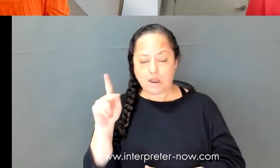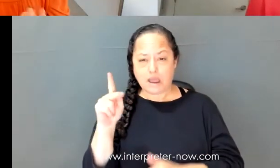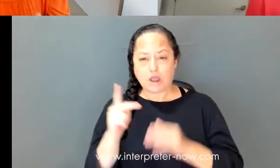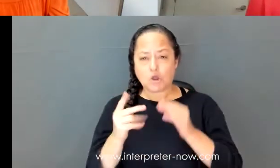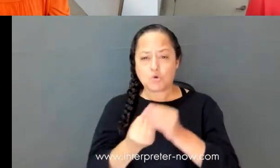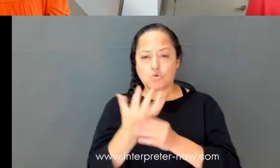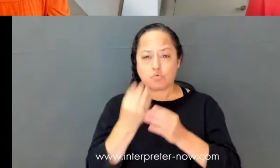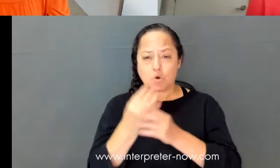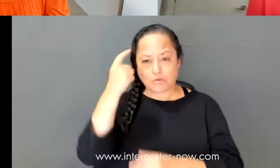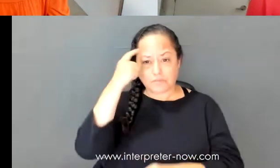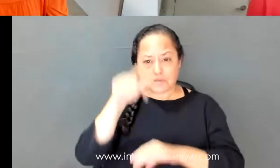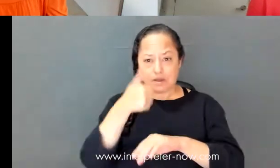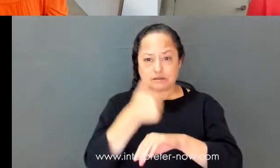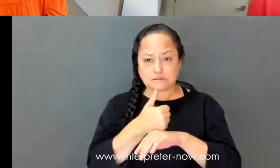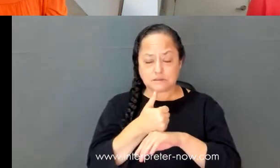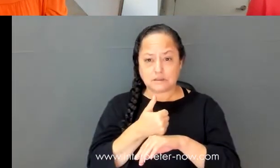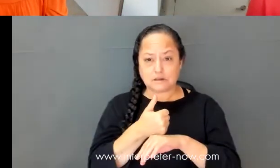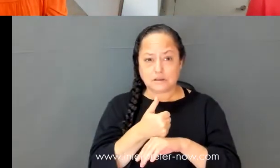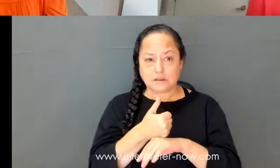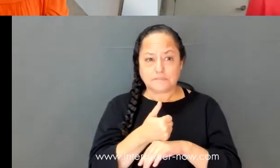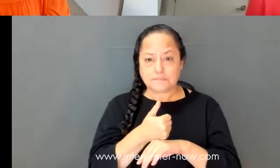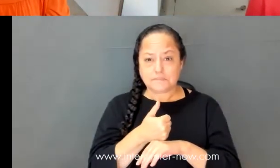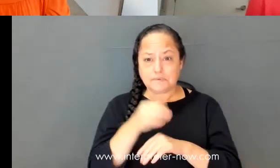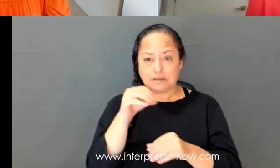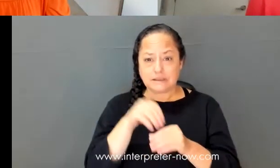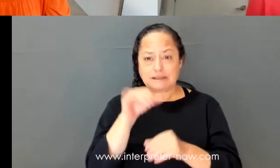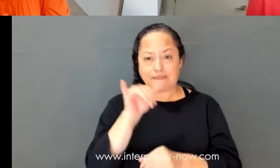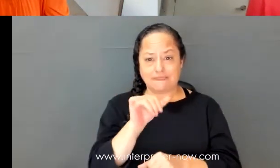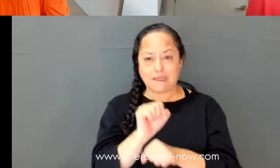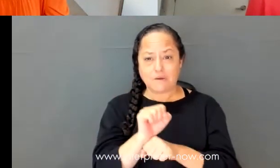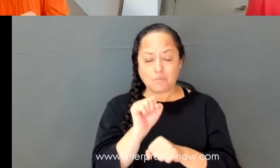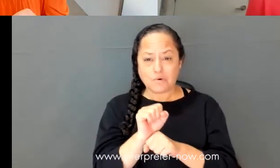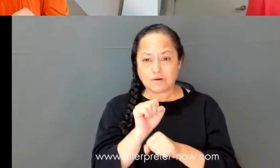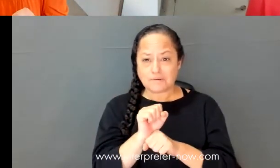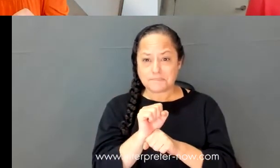I also build on Carol Dweck's growth mindset in that work.